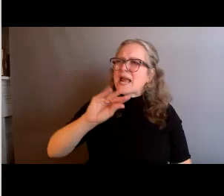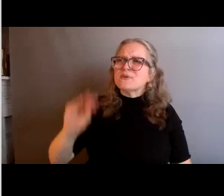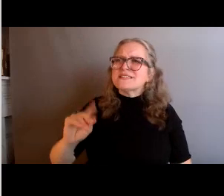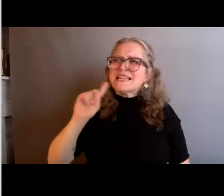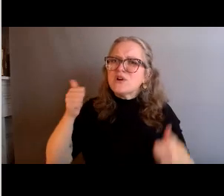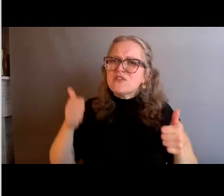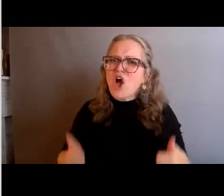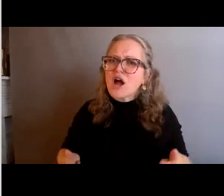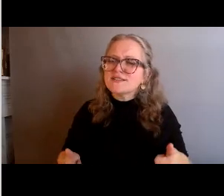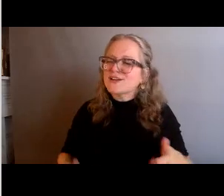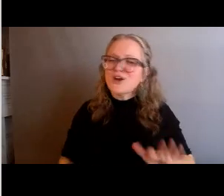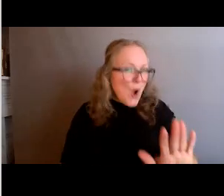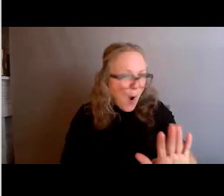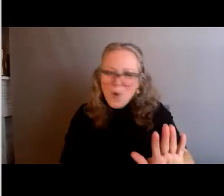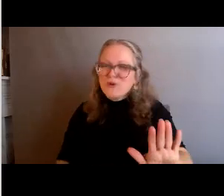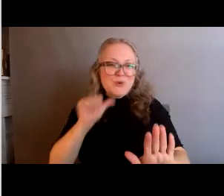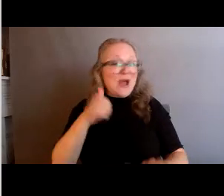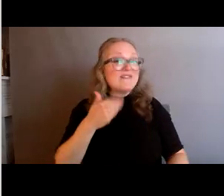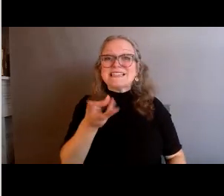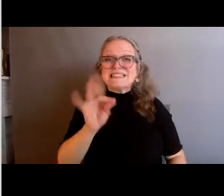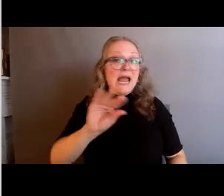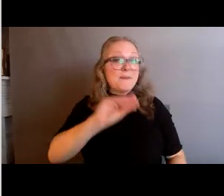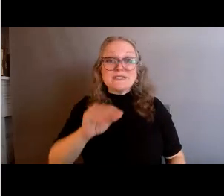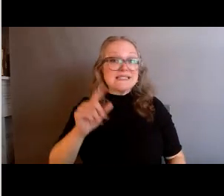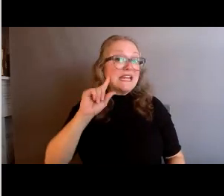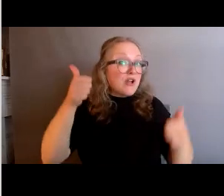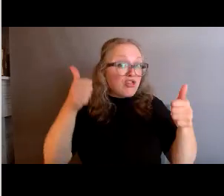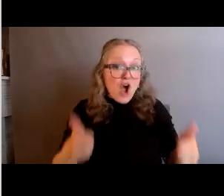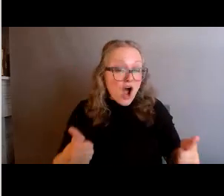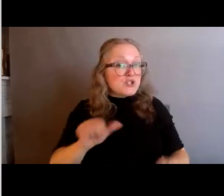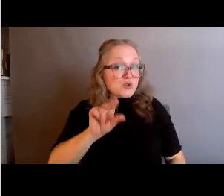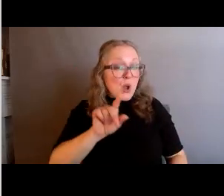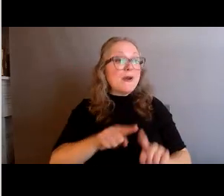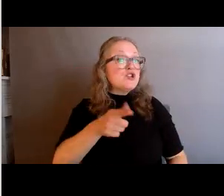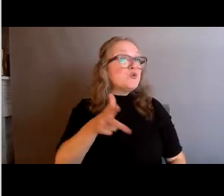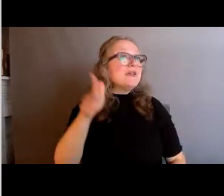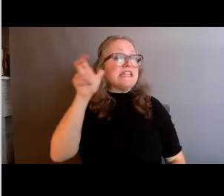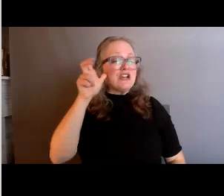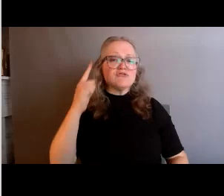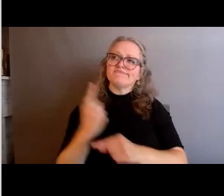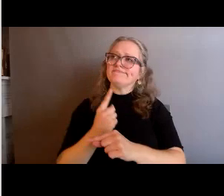No, you don't have a 68% hearing loss. But when you hear conversational speech in